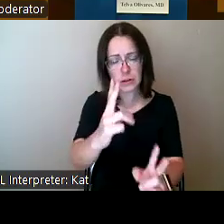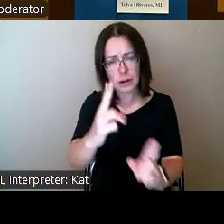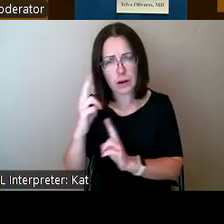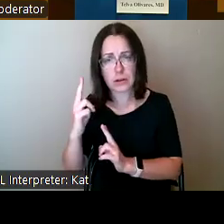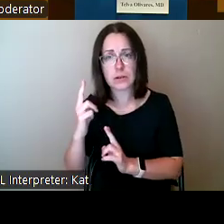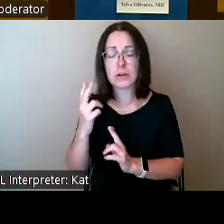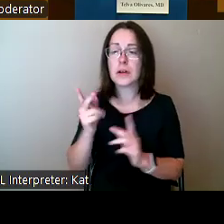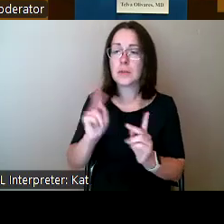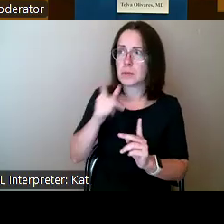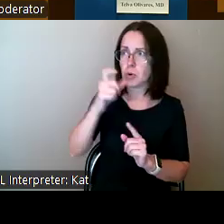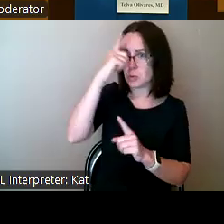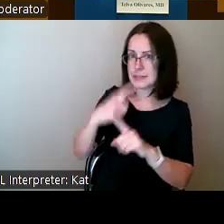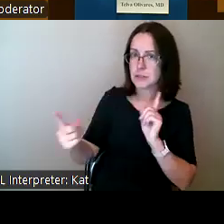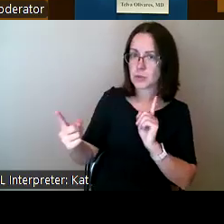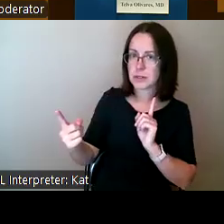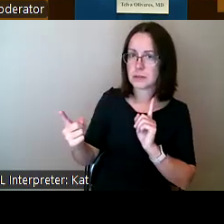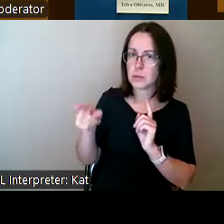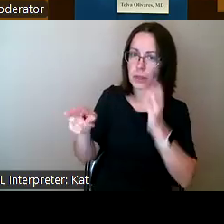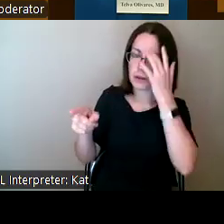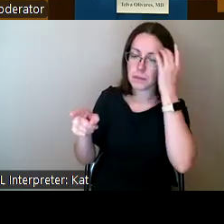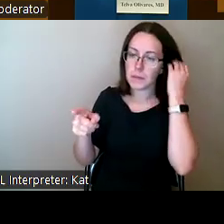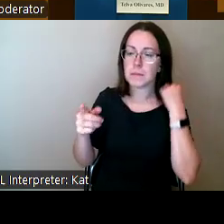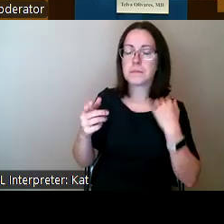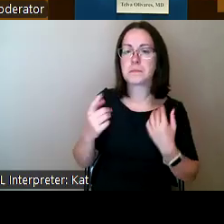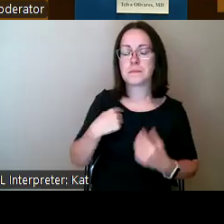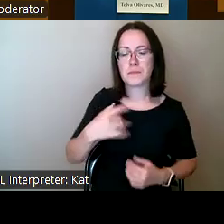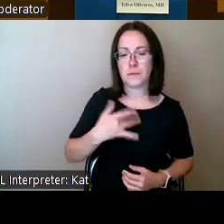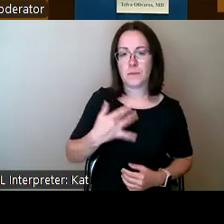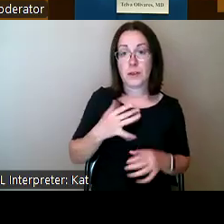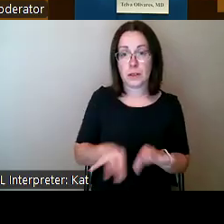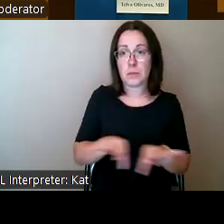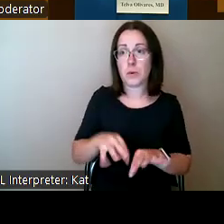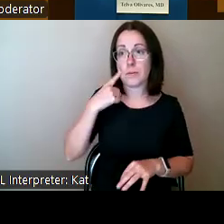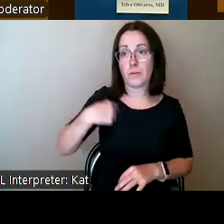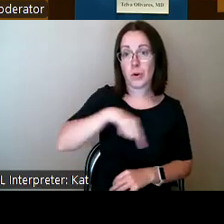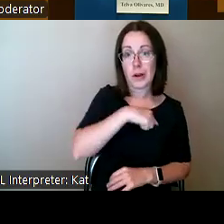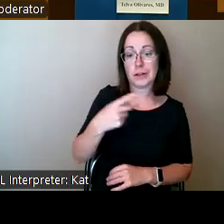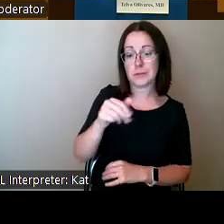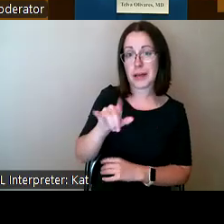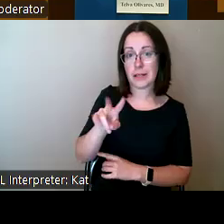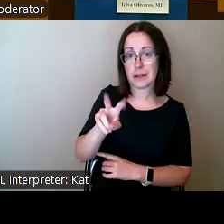it. And it's important to acknowledge that amongst us in pallet of care amongst you in the audience